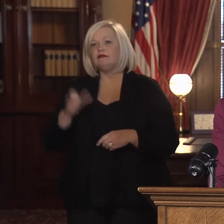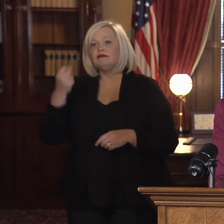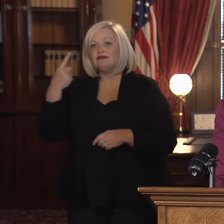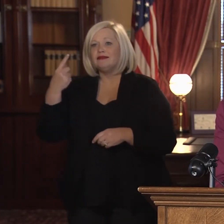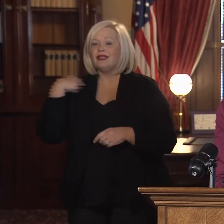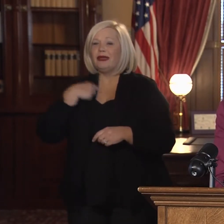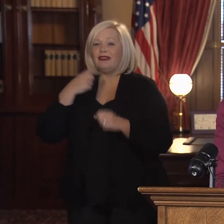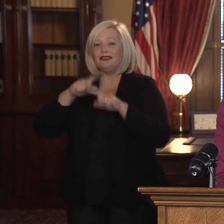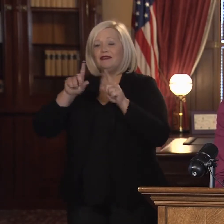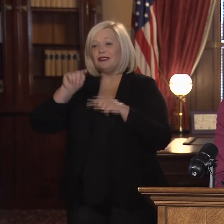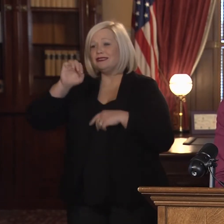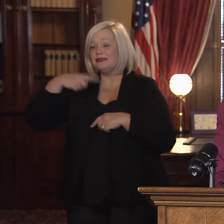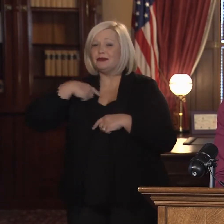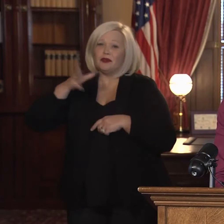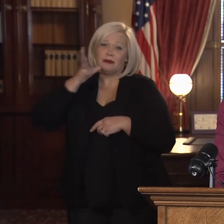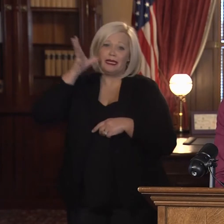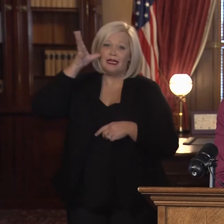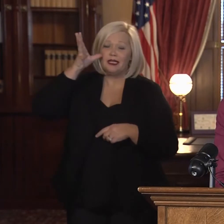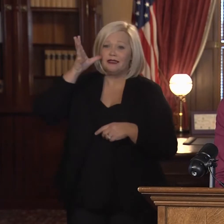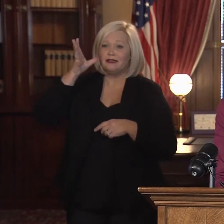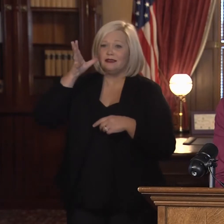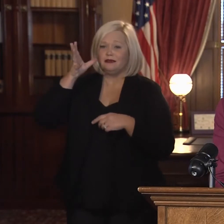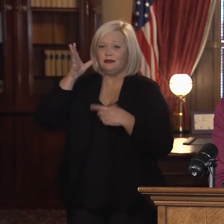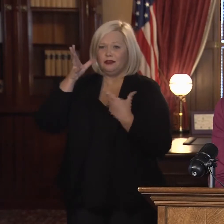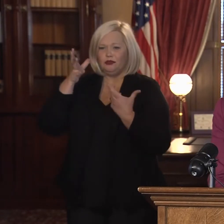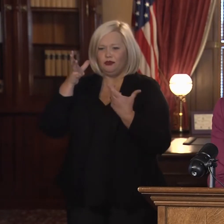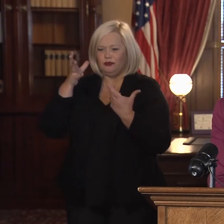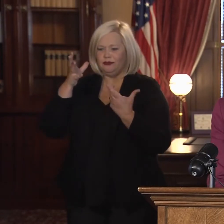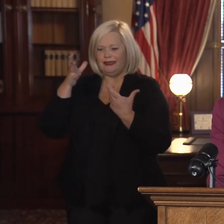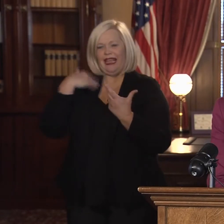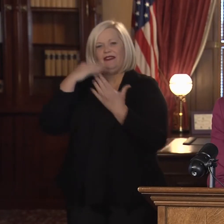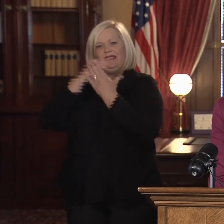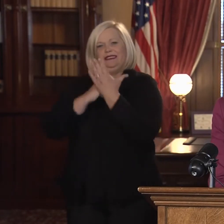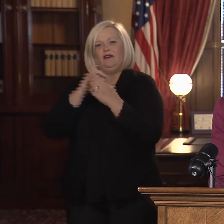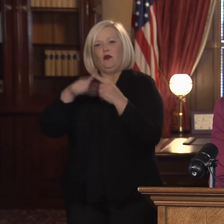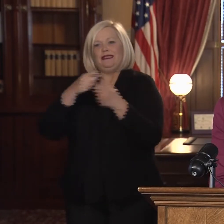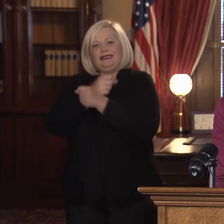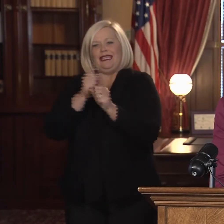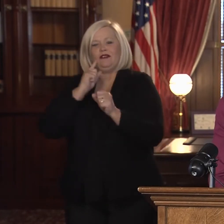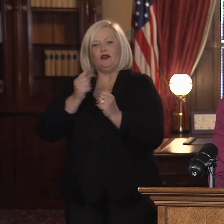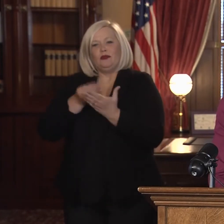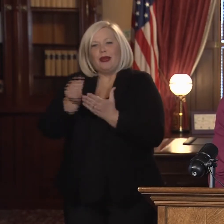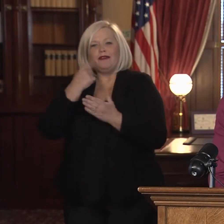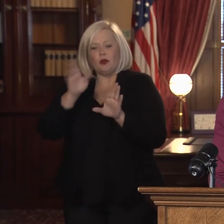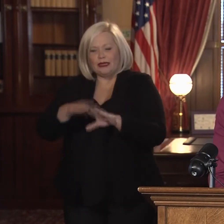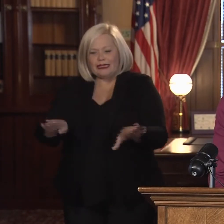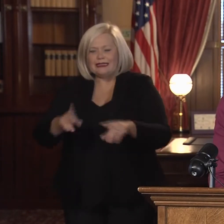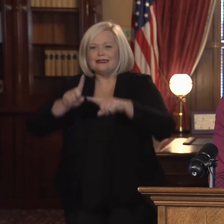OUT OUR DANGEROUS TOY GUIDE. THE GUIDE CONTAINS A NUMBER OF HELPFUL TIPS FOR PARENTS AND